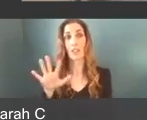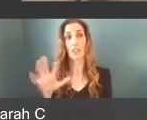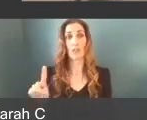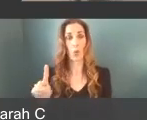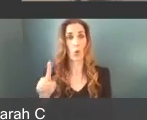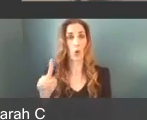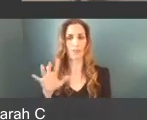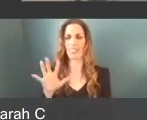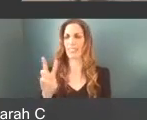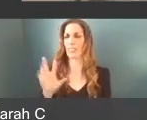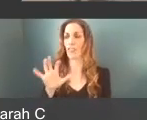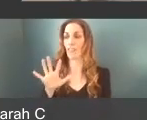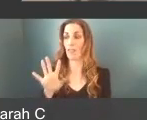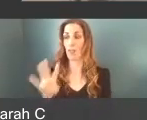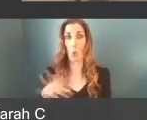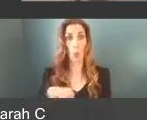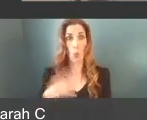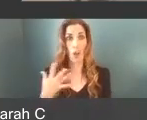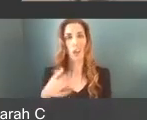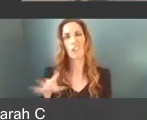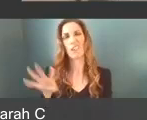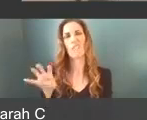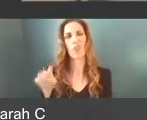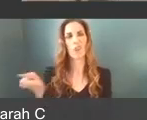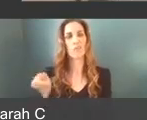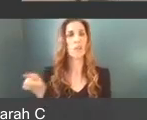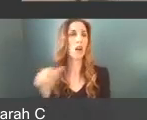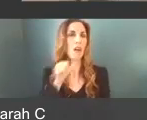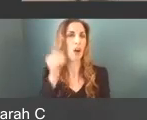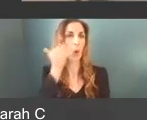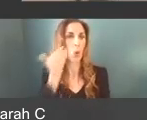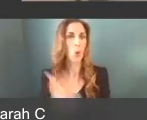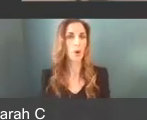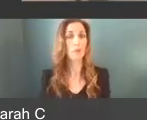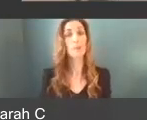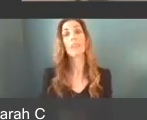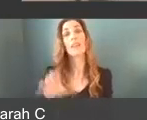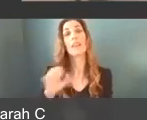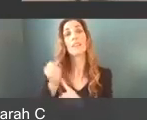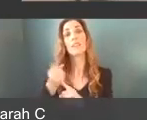unknown. Our situation remains stable at the Montgomery County Correctional Facility.